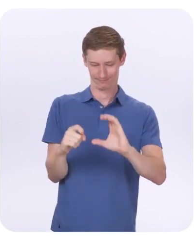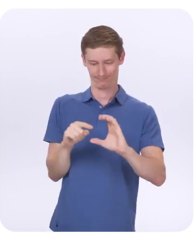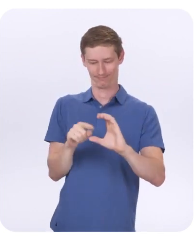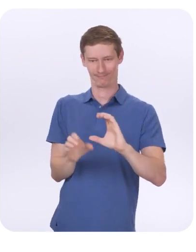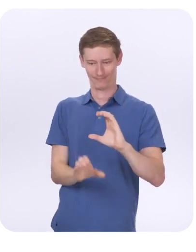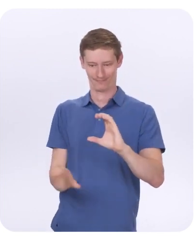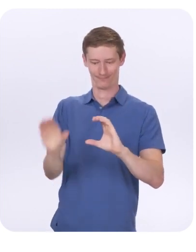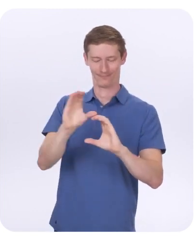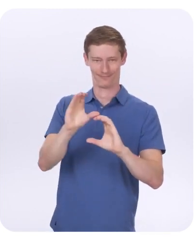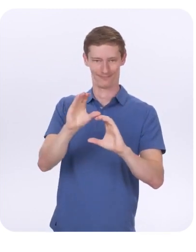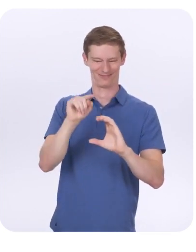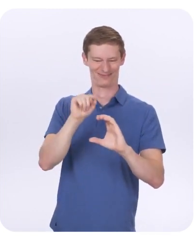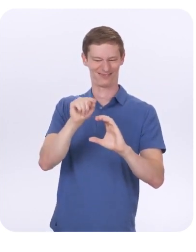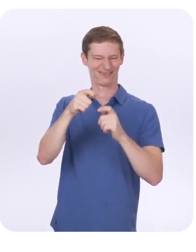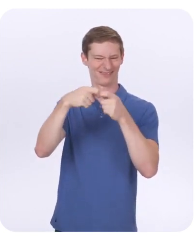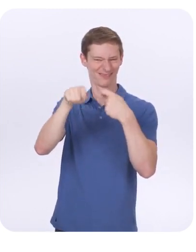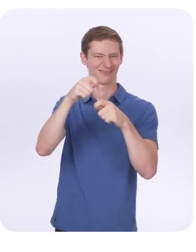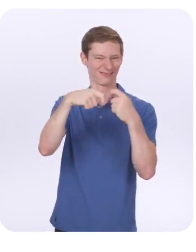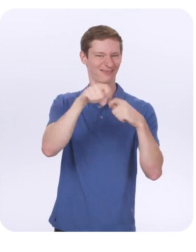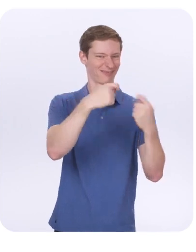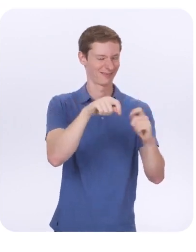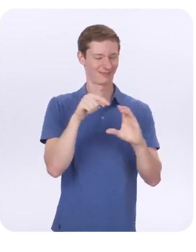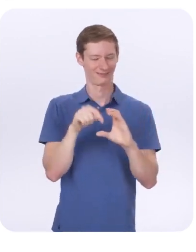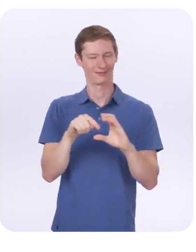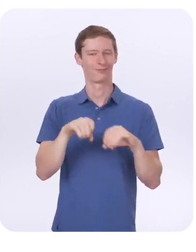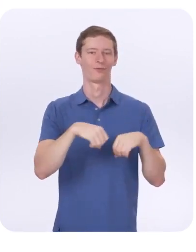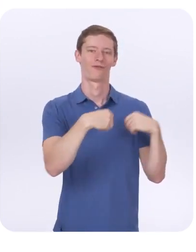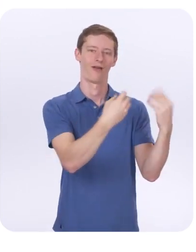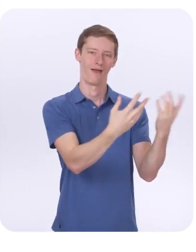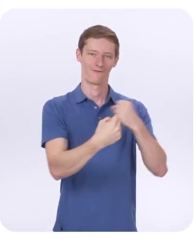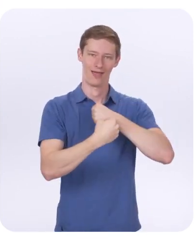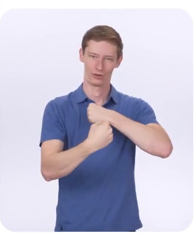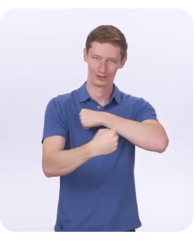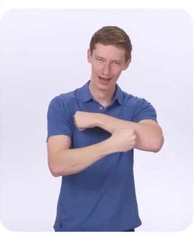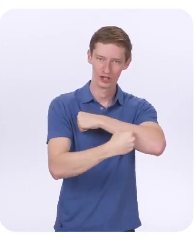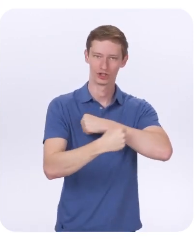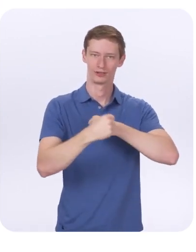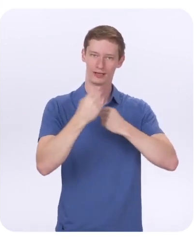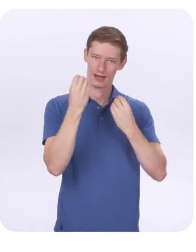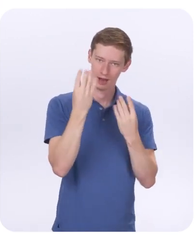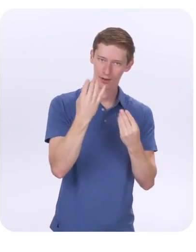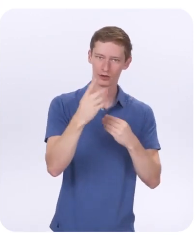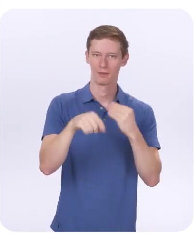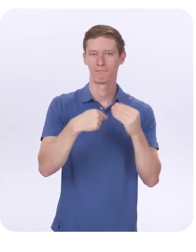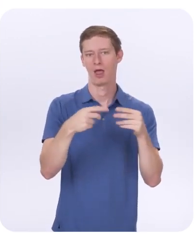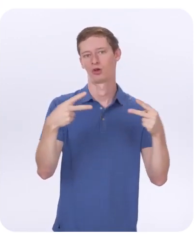We also added two new features to Llama 2 so that Code Llama supports more use cases for code.